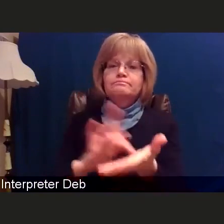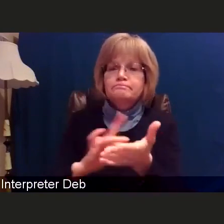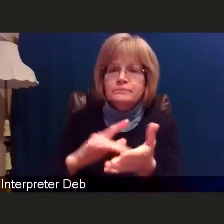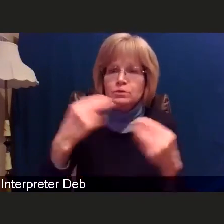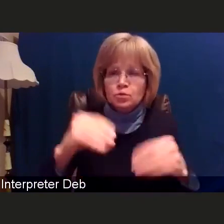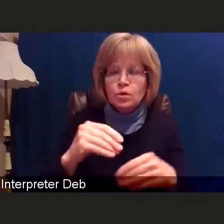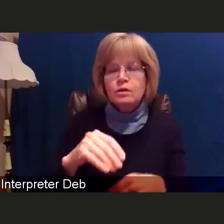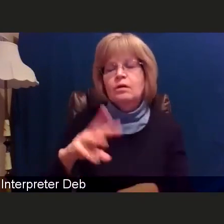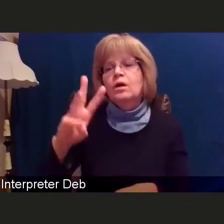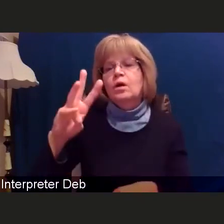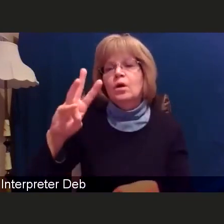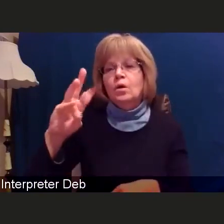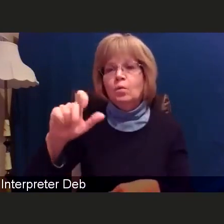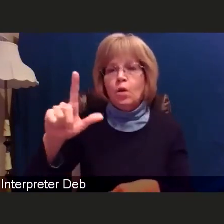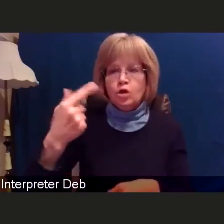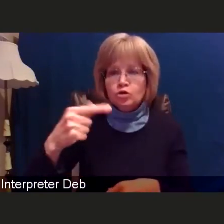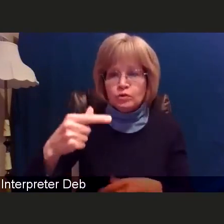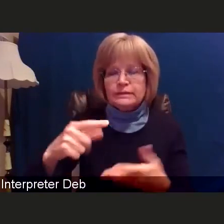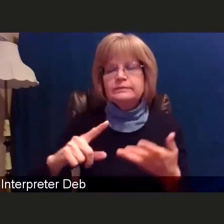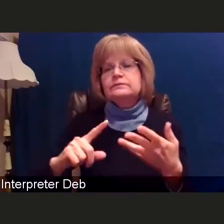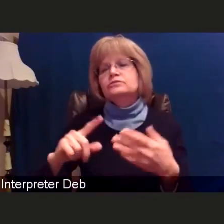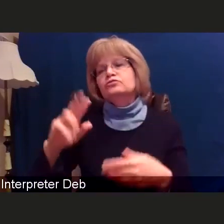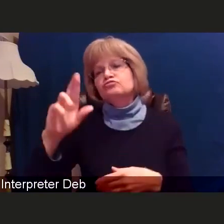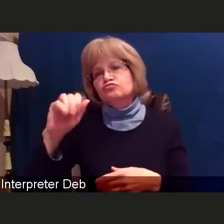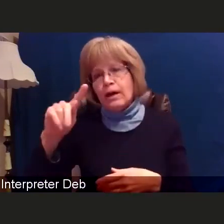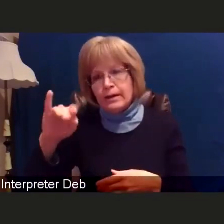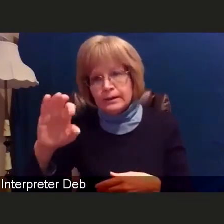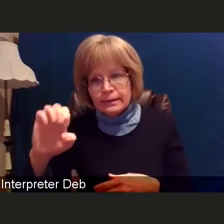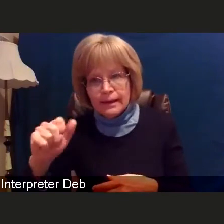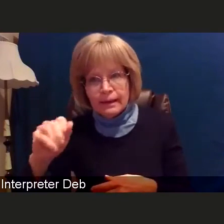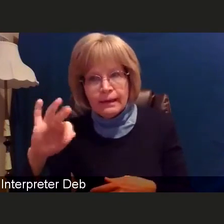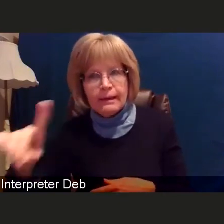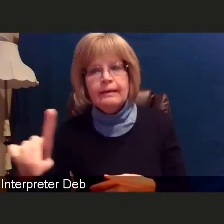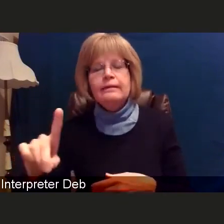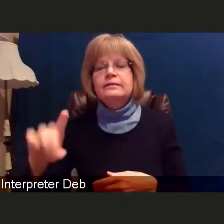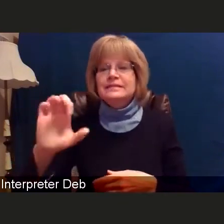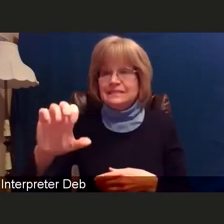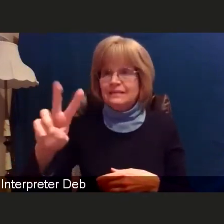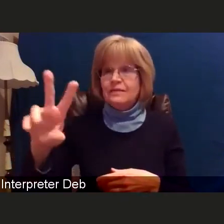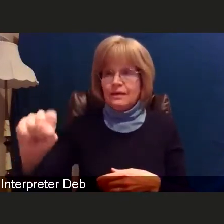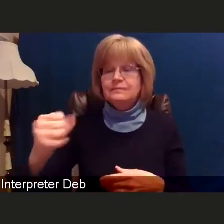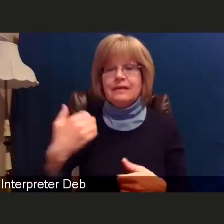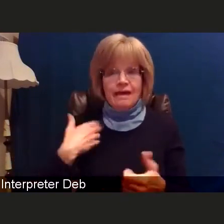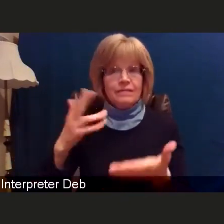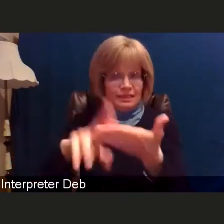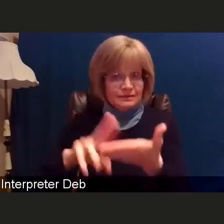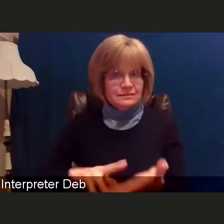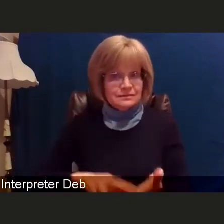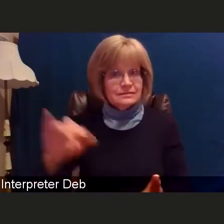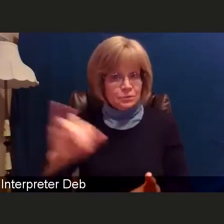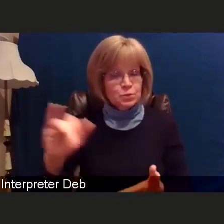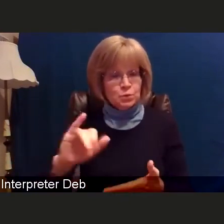Rite Aid, CVS, they are all operating lists as well. So it's important that if one of those